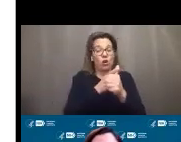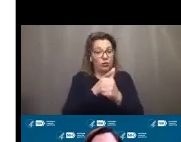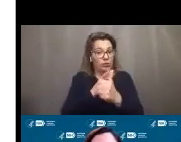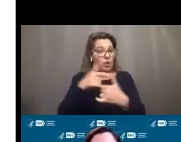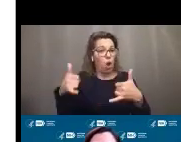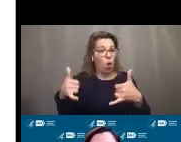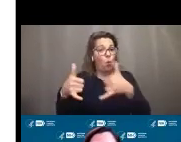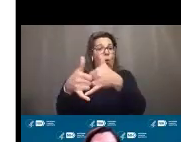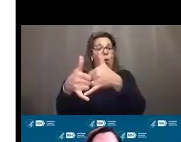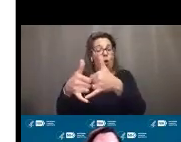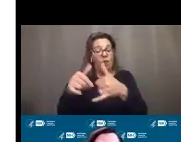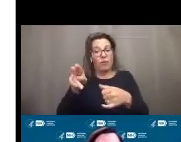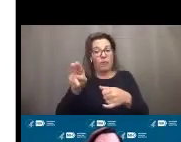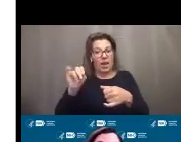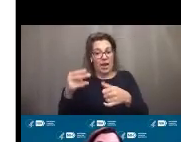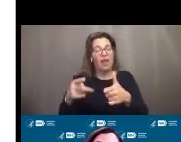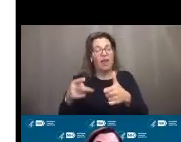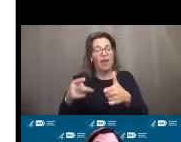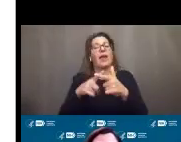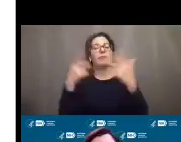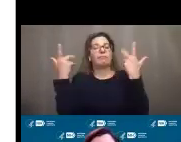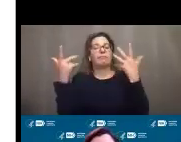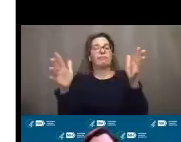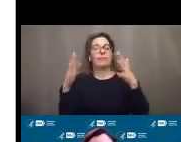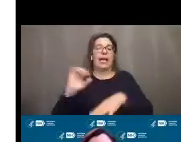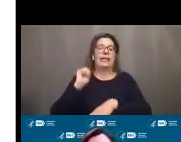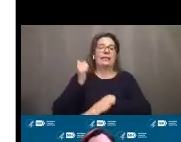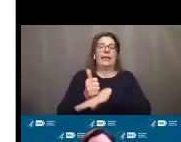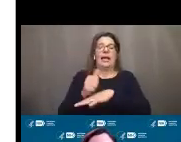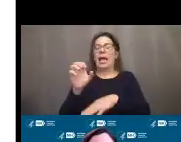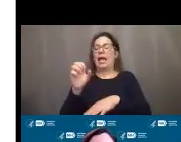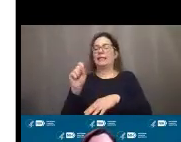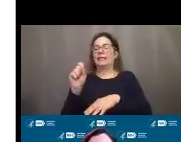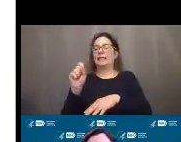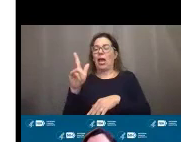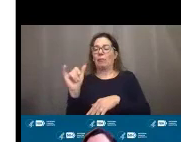If you don't get your question answered, please consider stopping by the exhibit hall